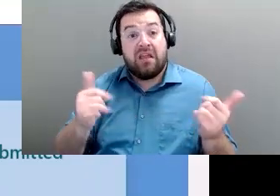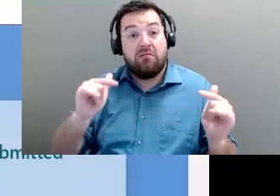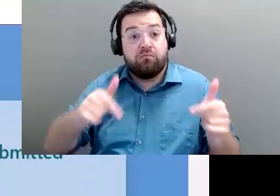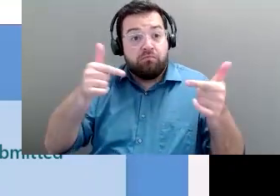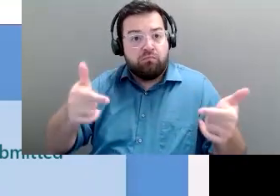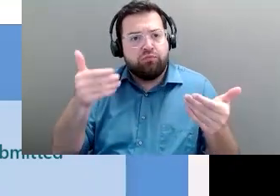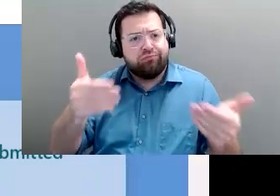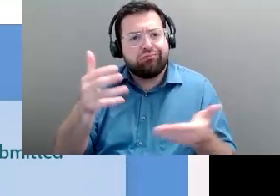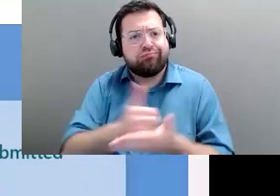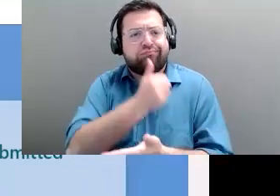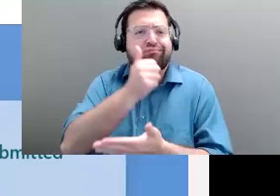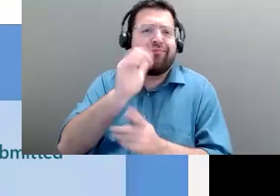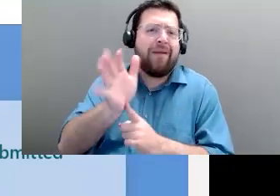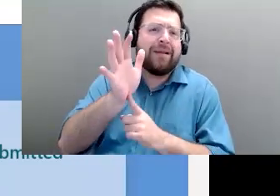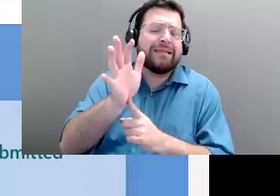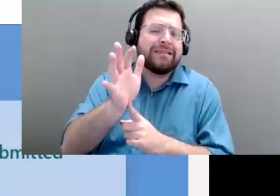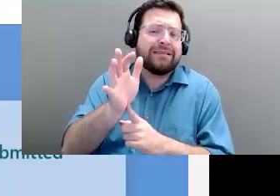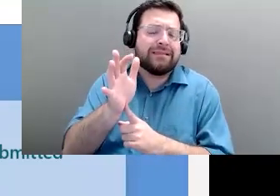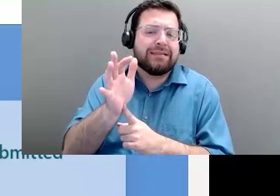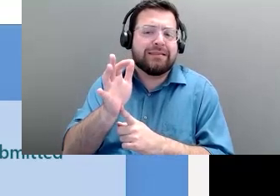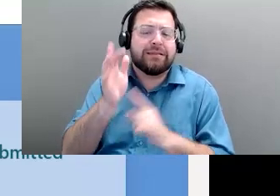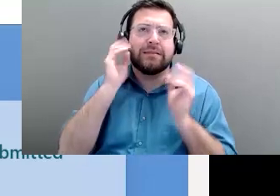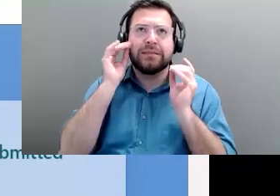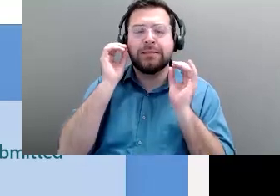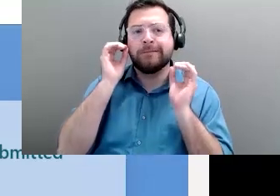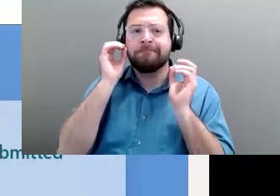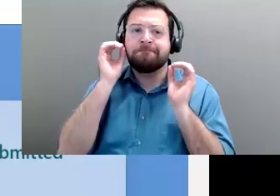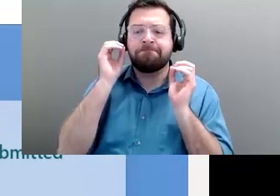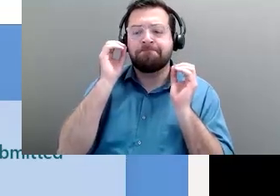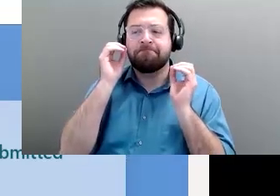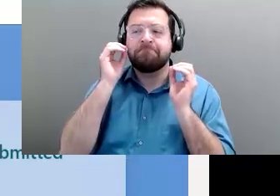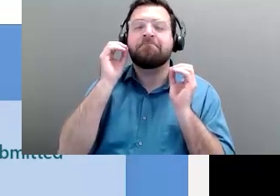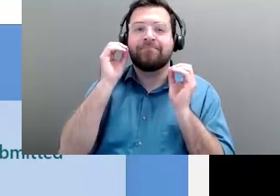take about five minutes to kind of think about it and put them in order.